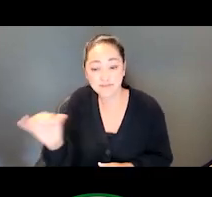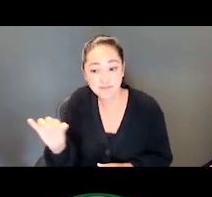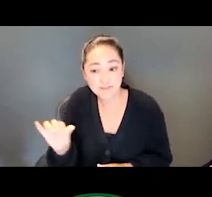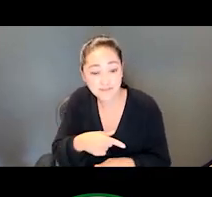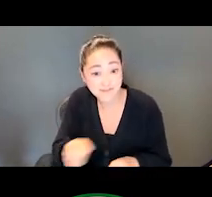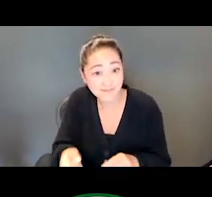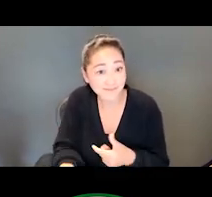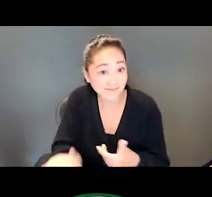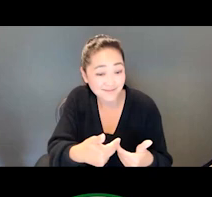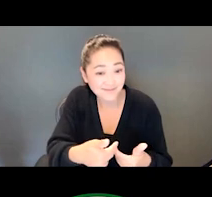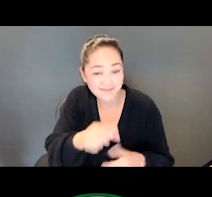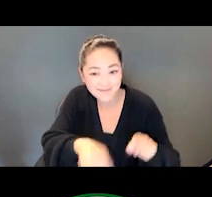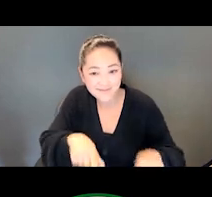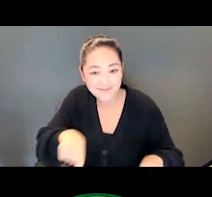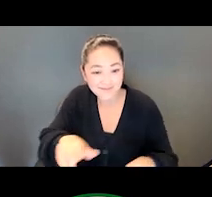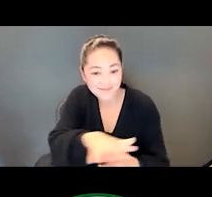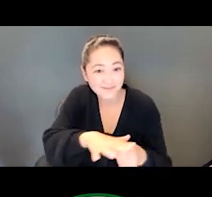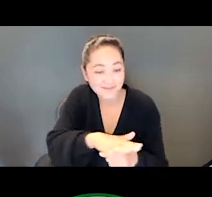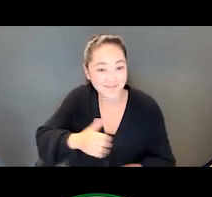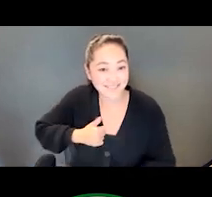Nova Scotia and British Columbia.